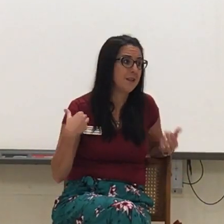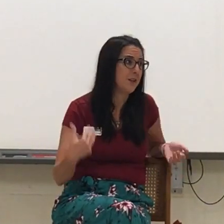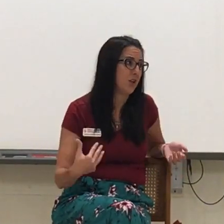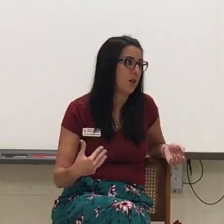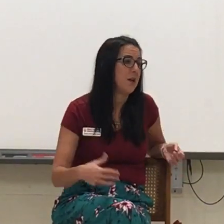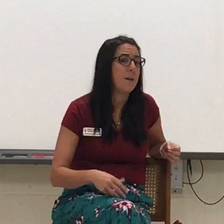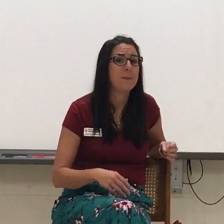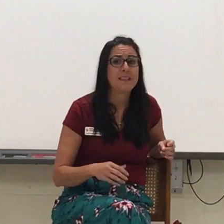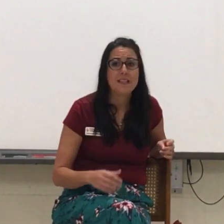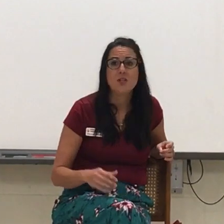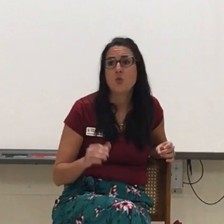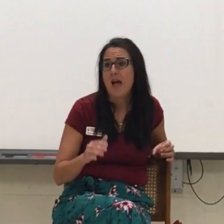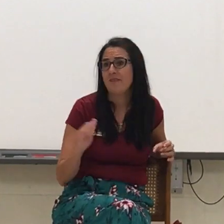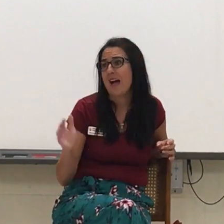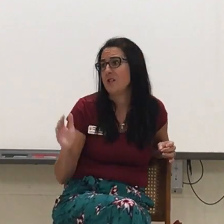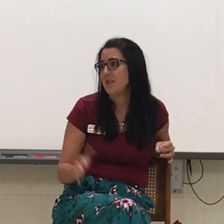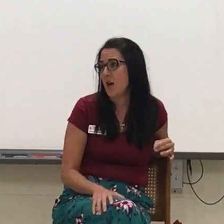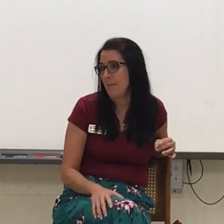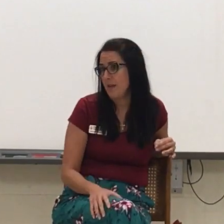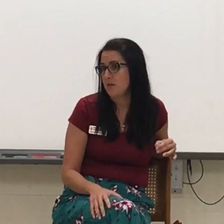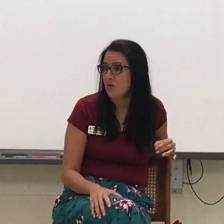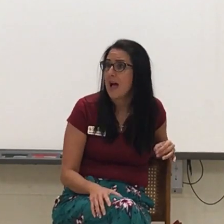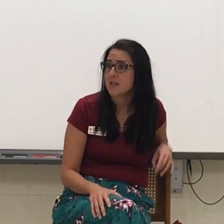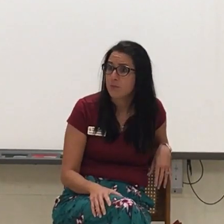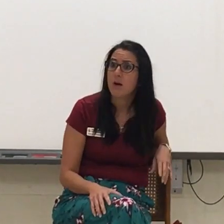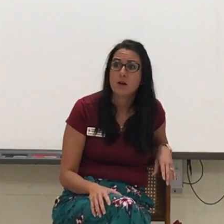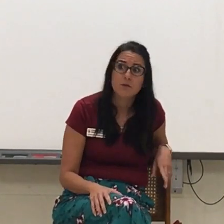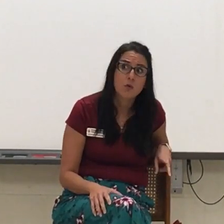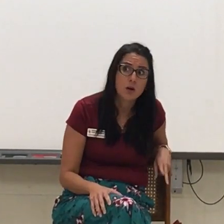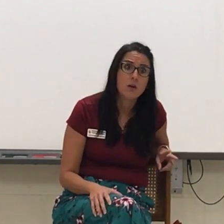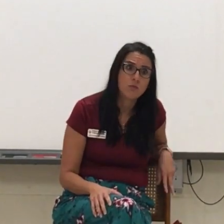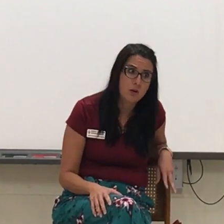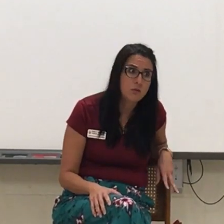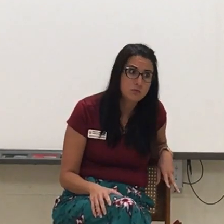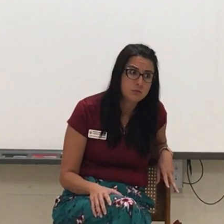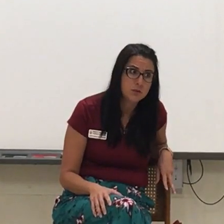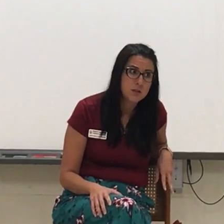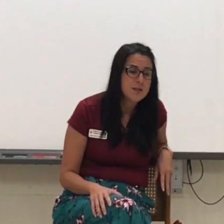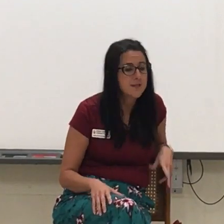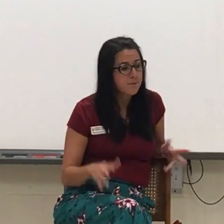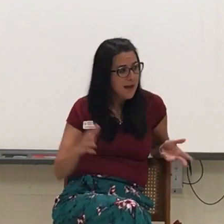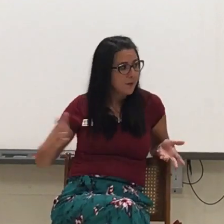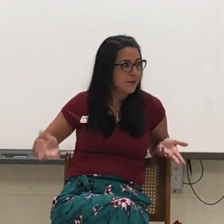clear please you have got to tell me so that's part of your role sit back and